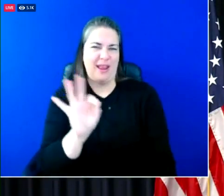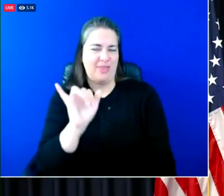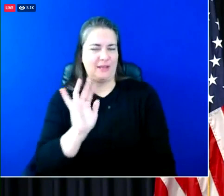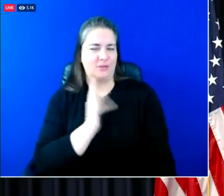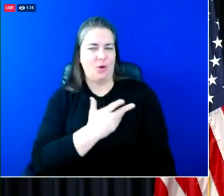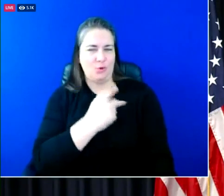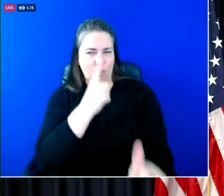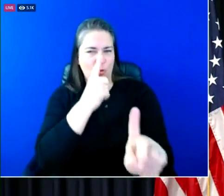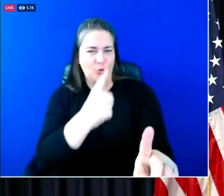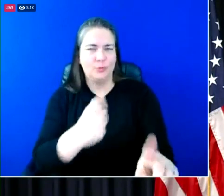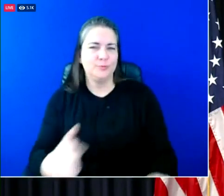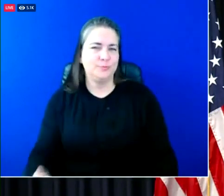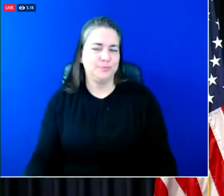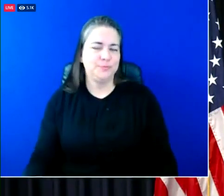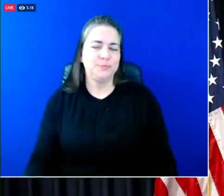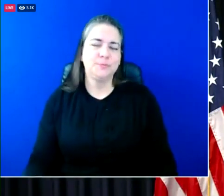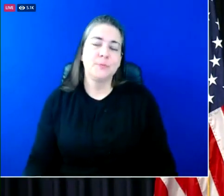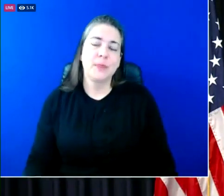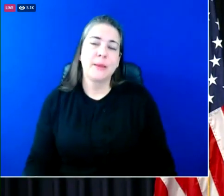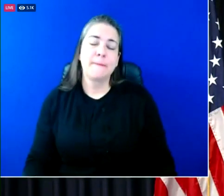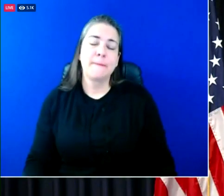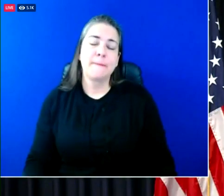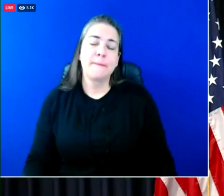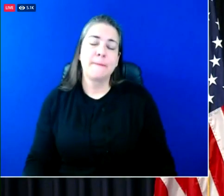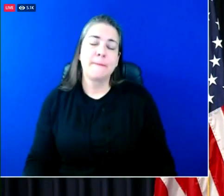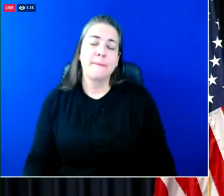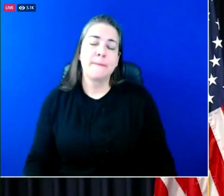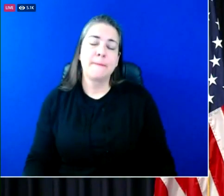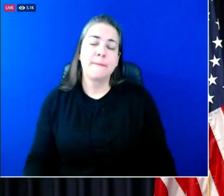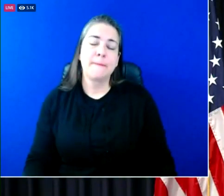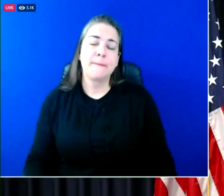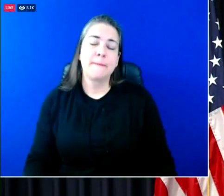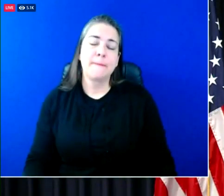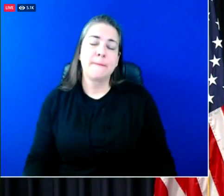on roads and road conditions and four state employees. We know that road